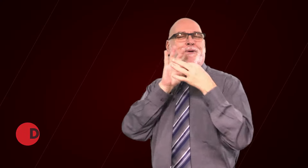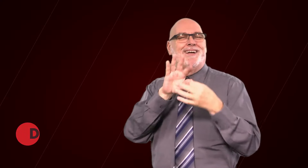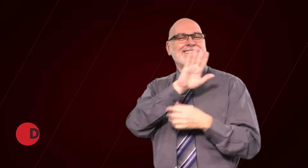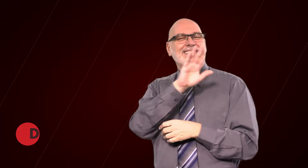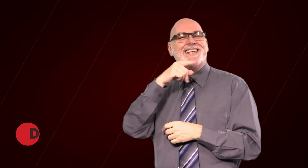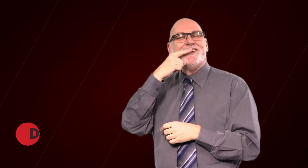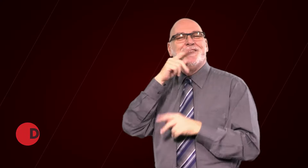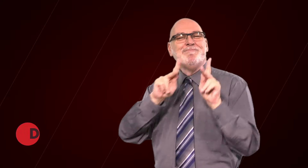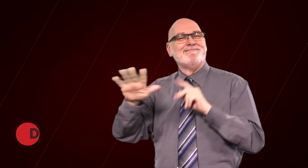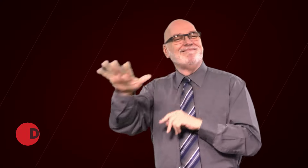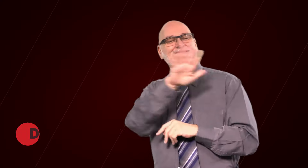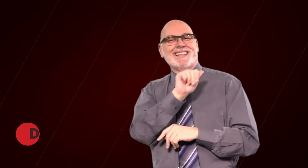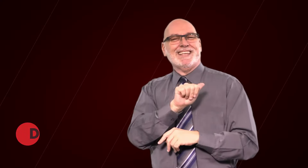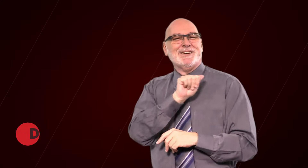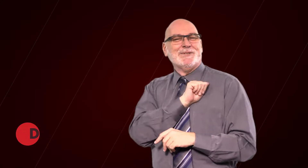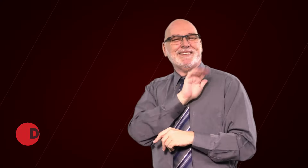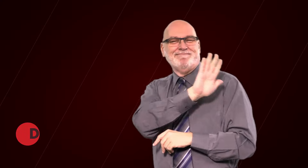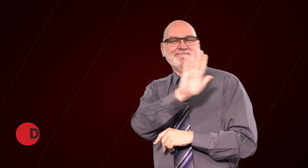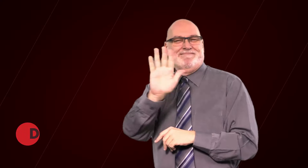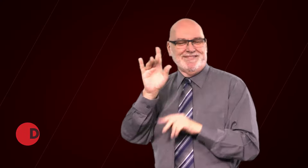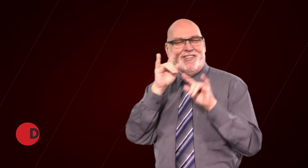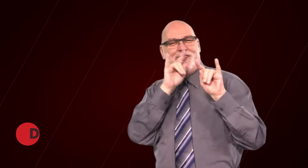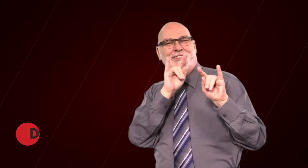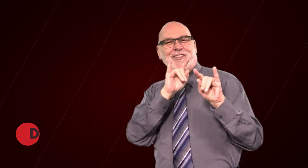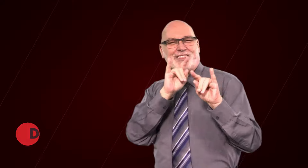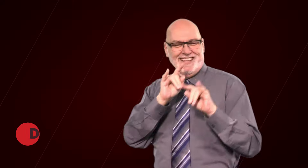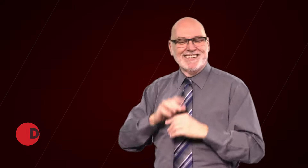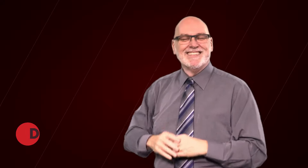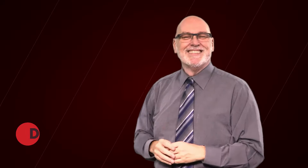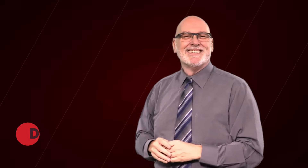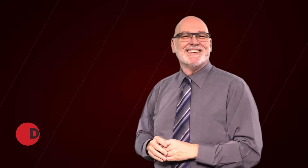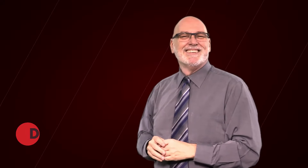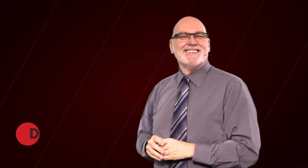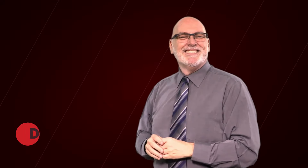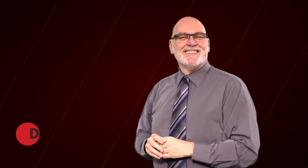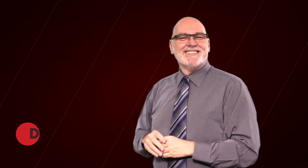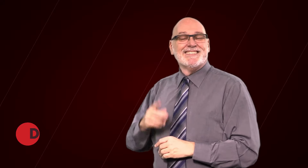about hearing people’s attitudes.